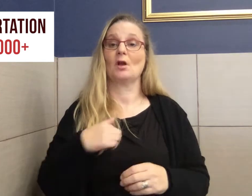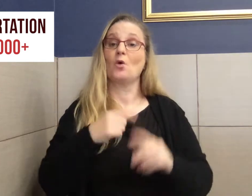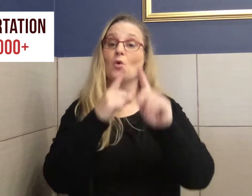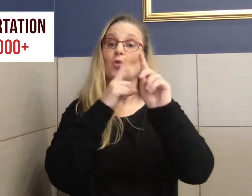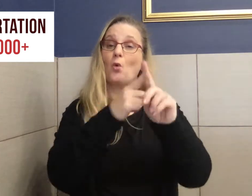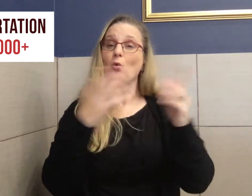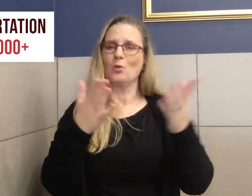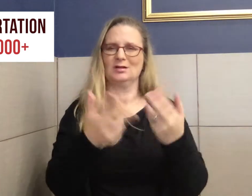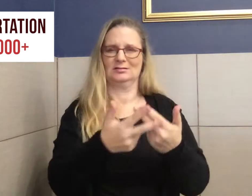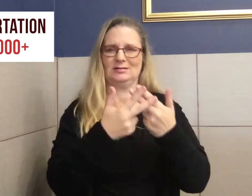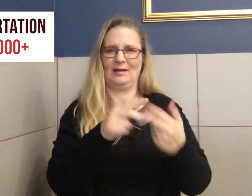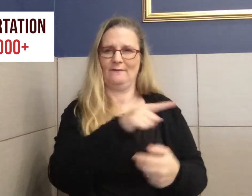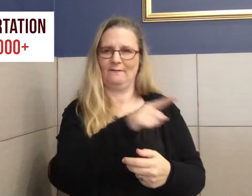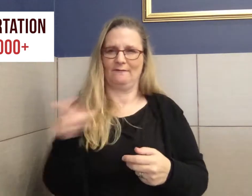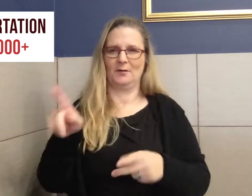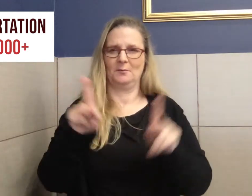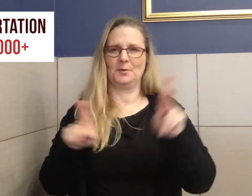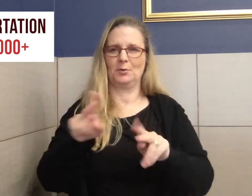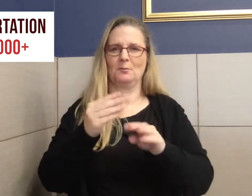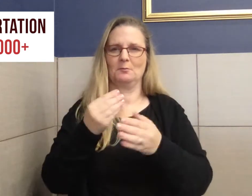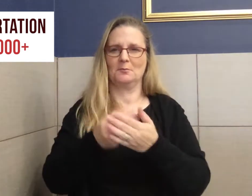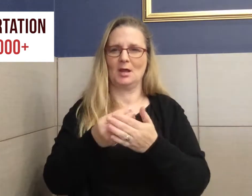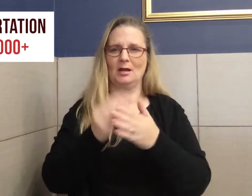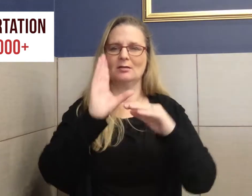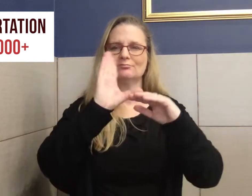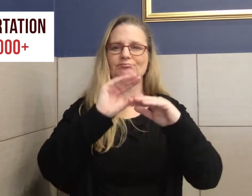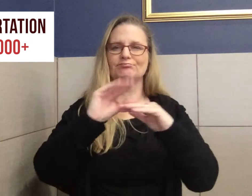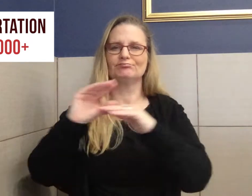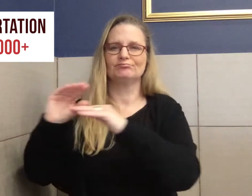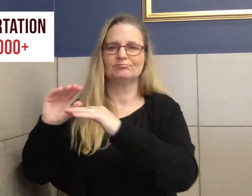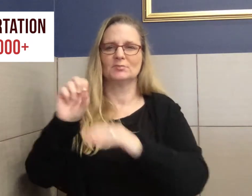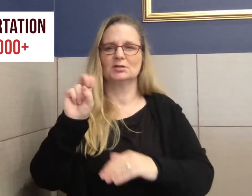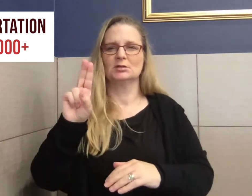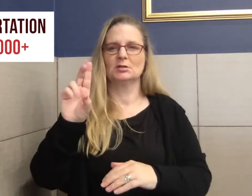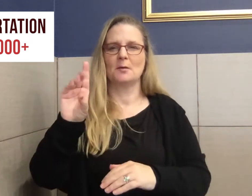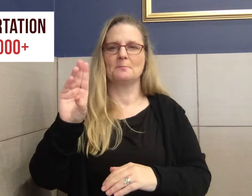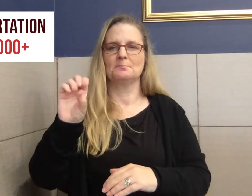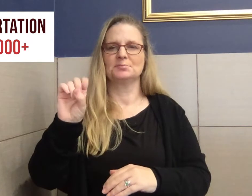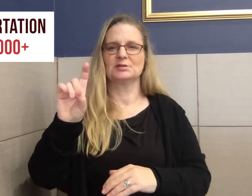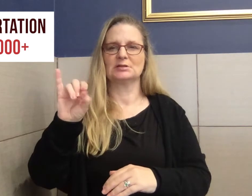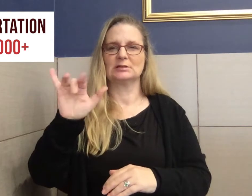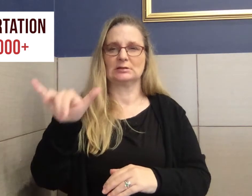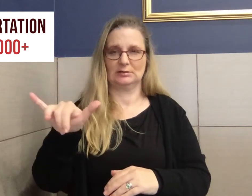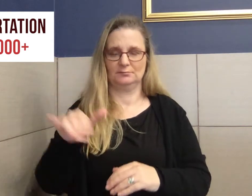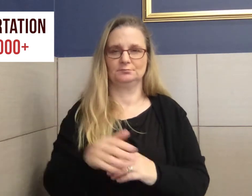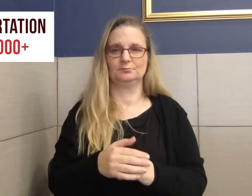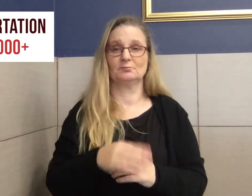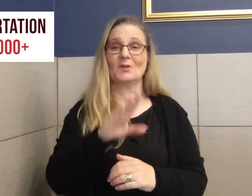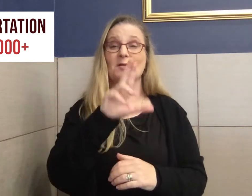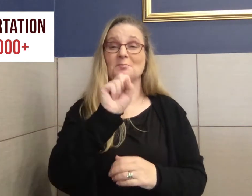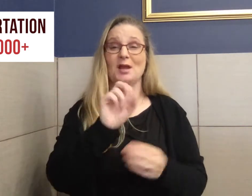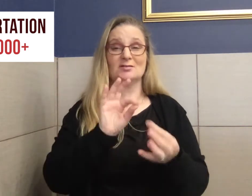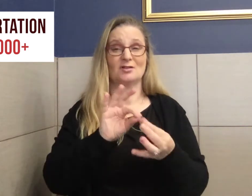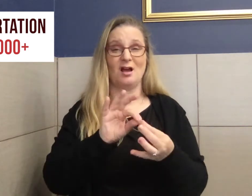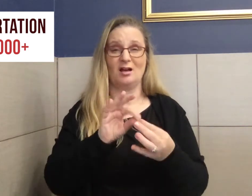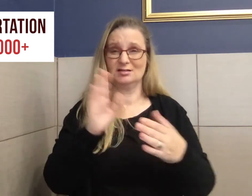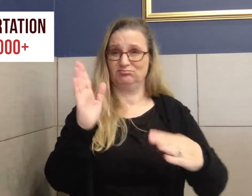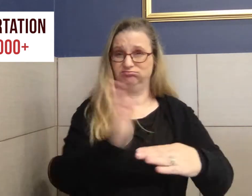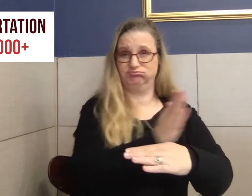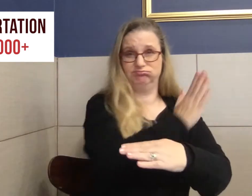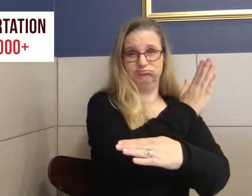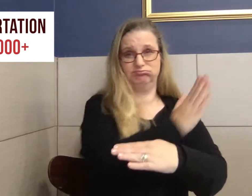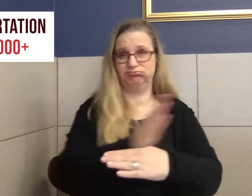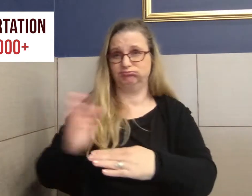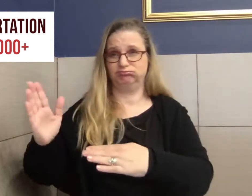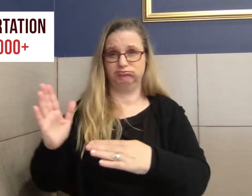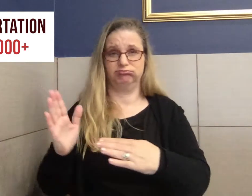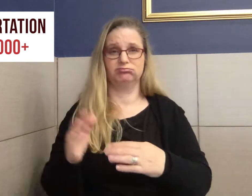We would like to also help subsidize 3-4 Provinces with their bus costs that